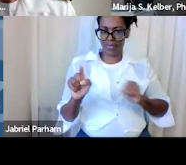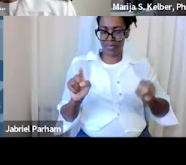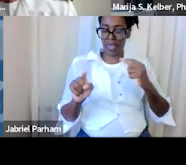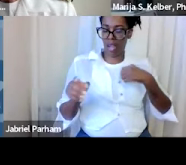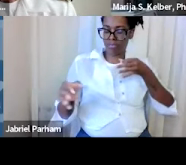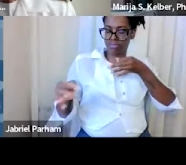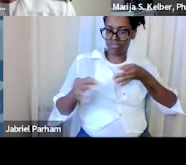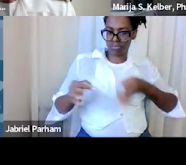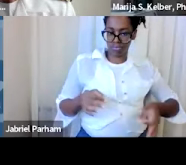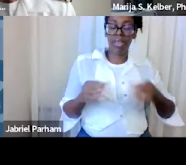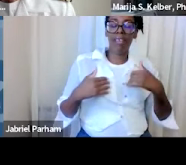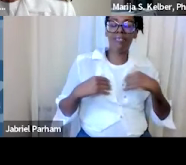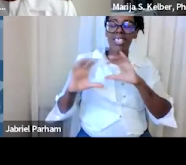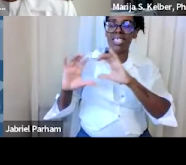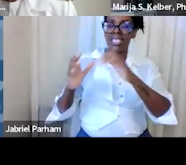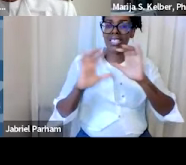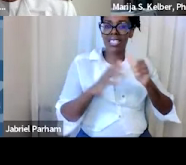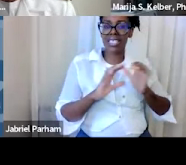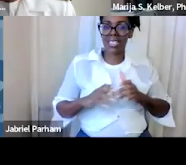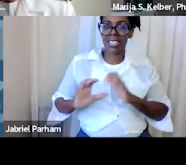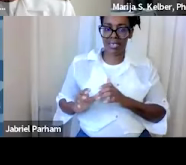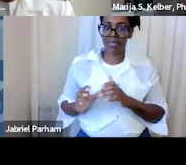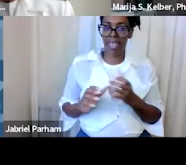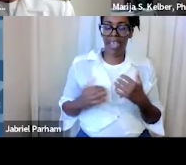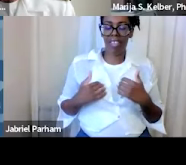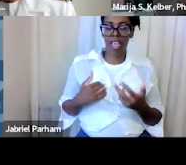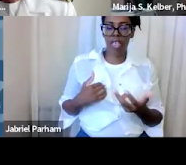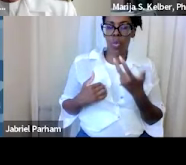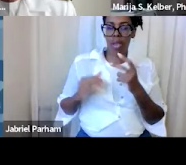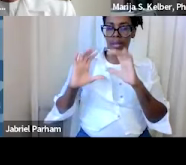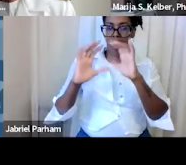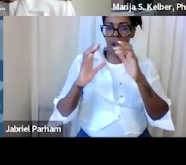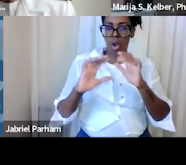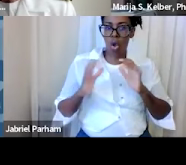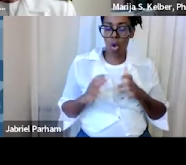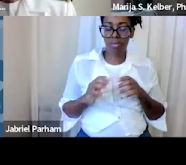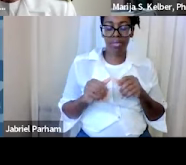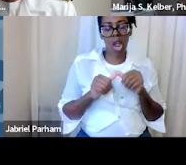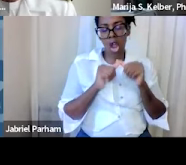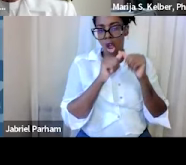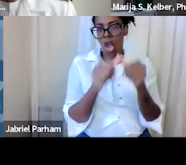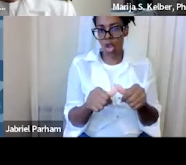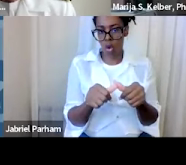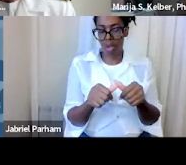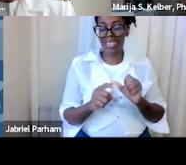So it kind of categorizes supports into three main categories: ongoing supports, situational supports,